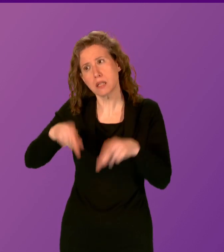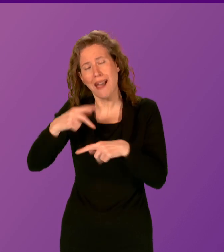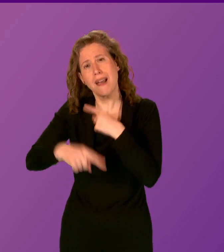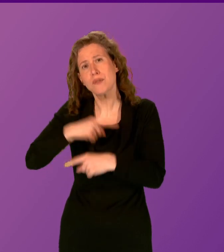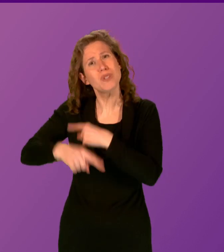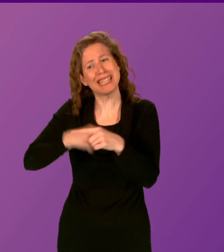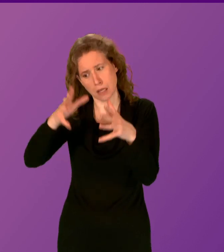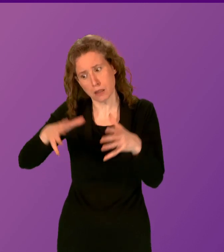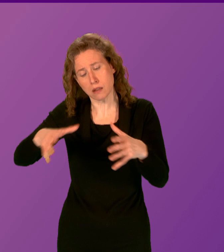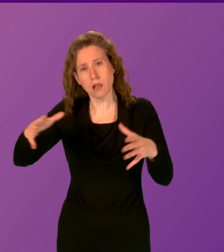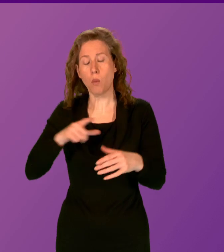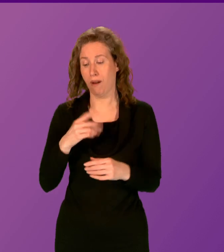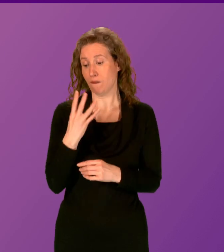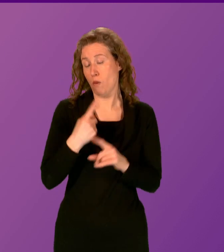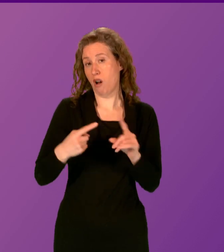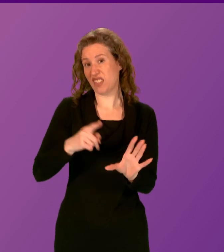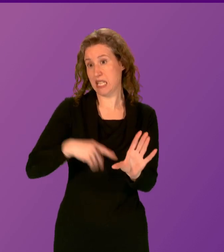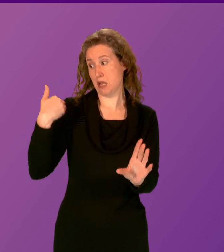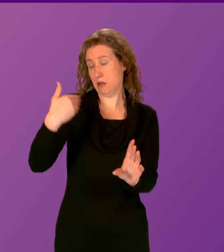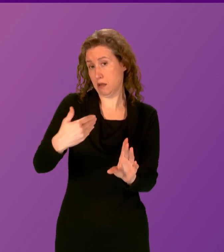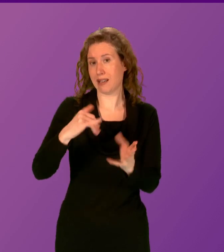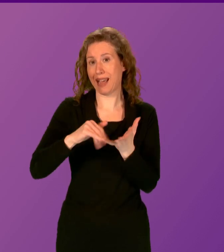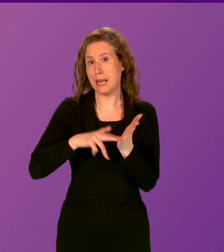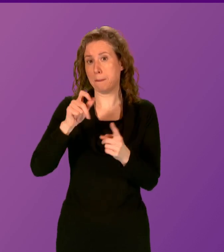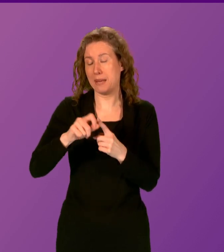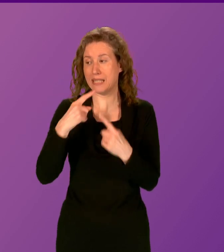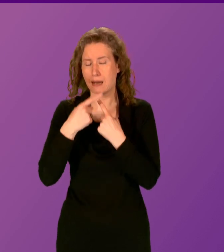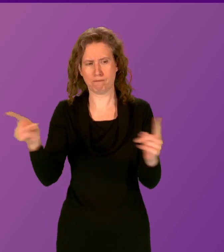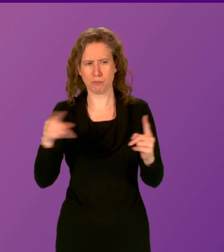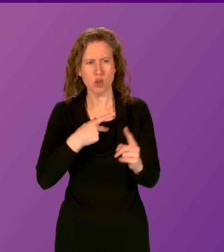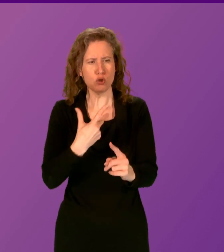It is four and a half years since the SNP Government declared a drug deaths emergency,